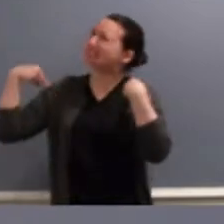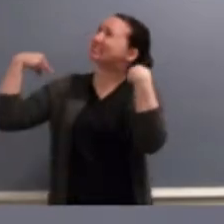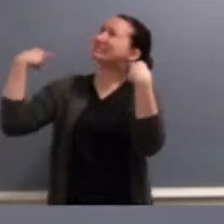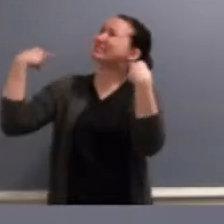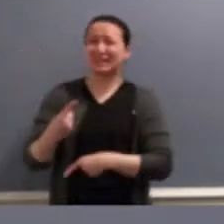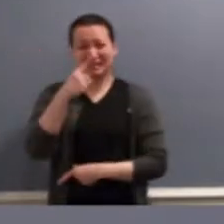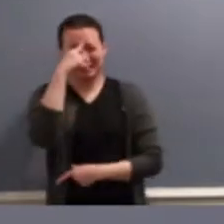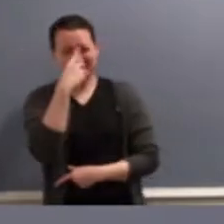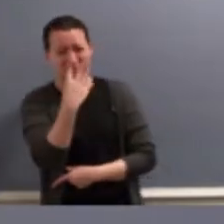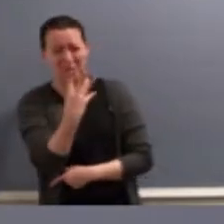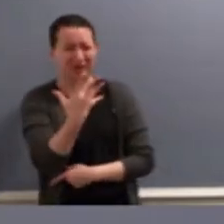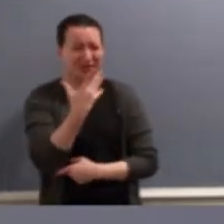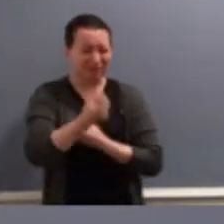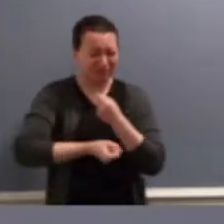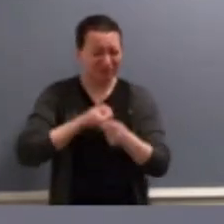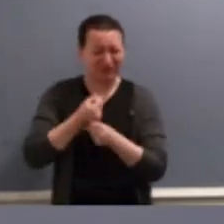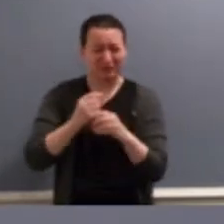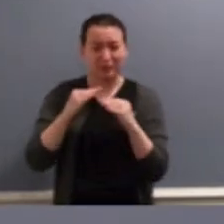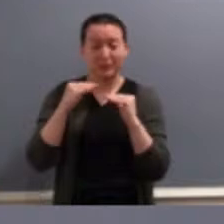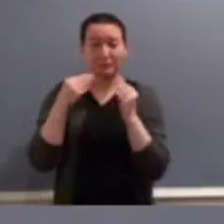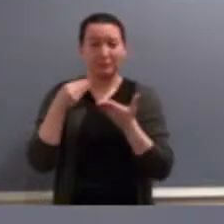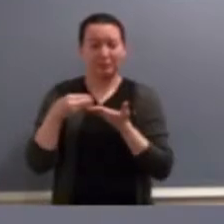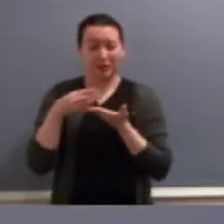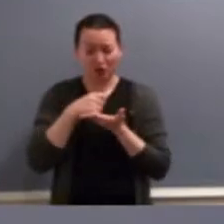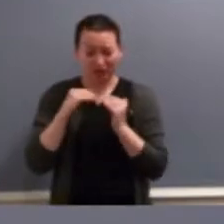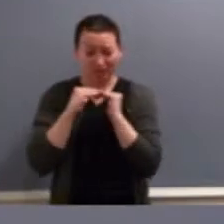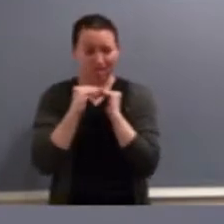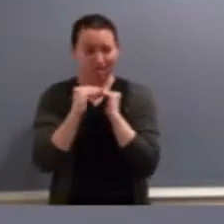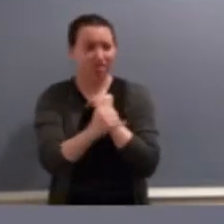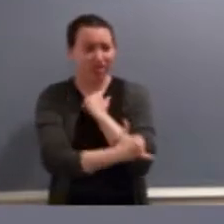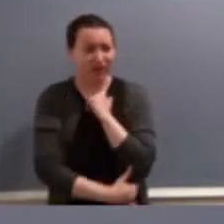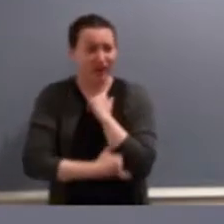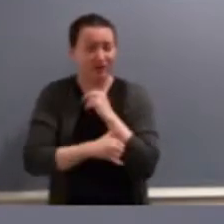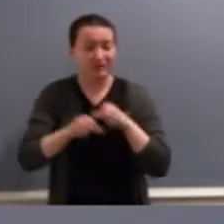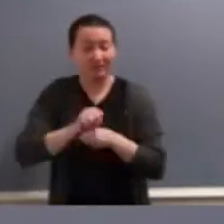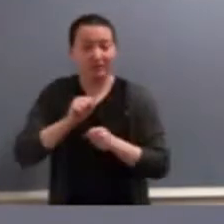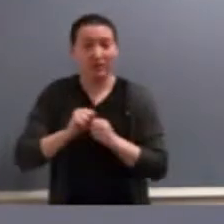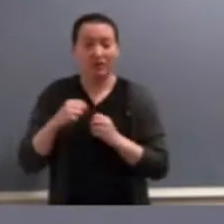five years in a row we held held wages flat in the county so we got out of balance with market